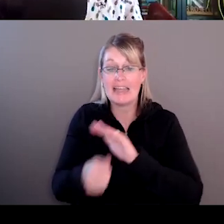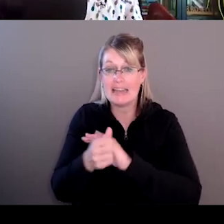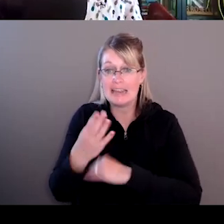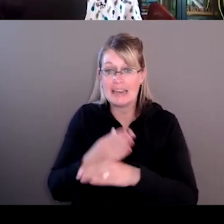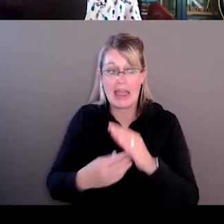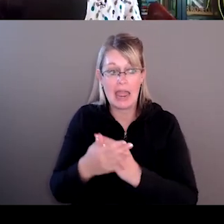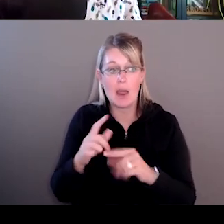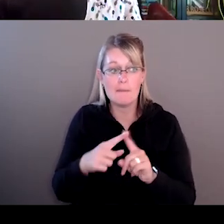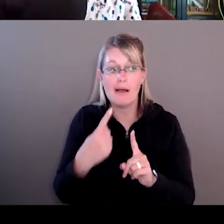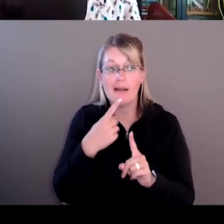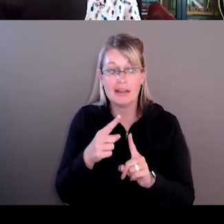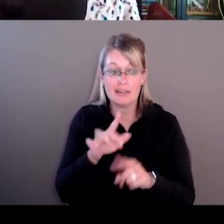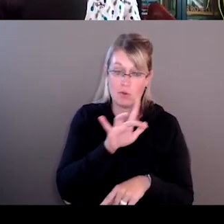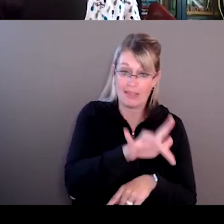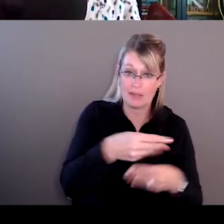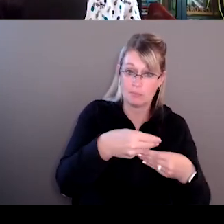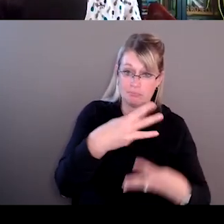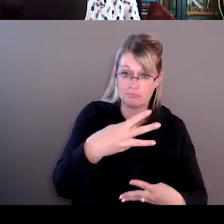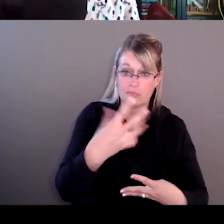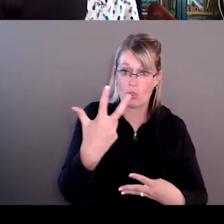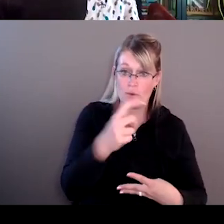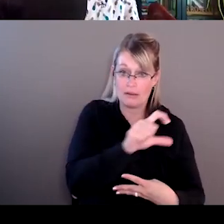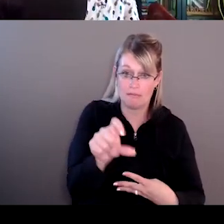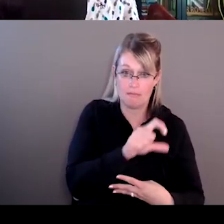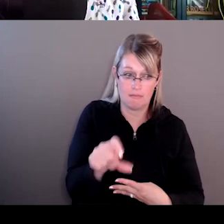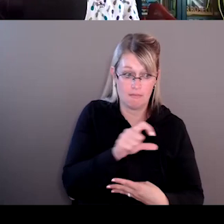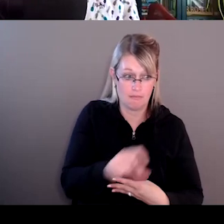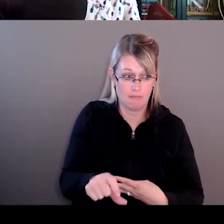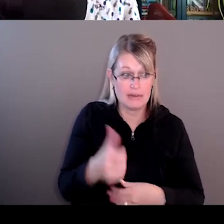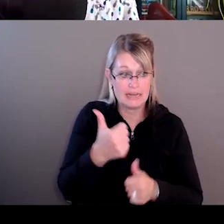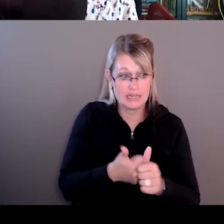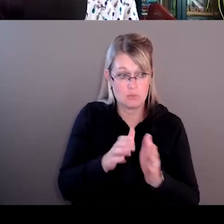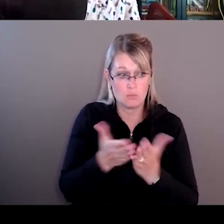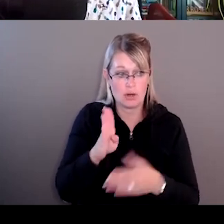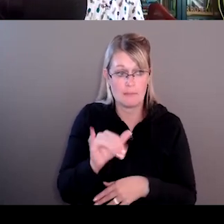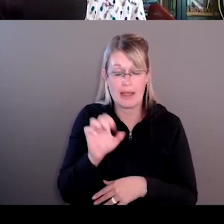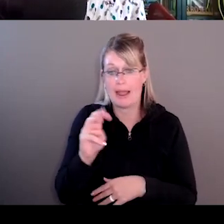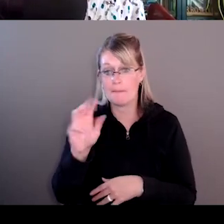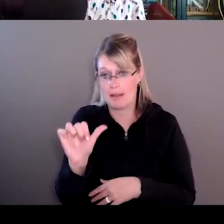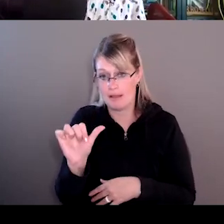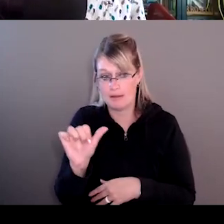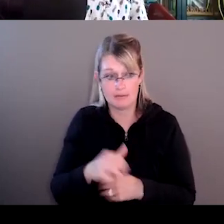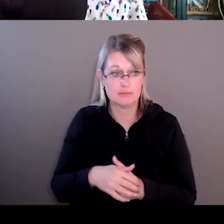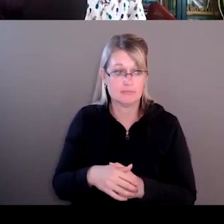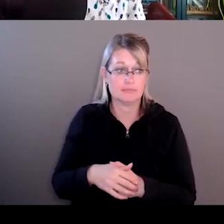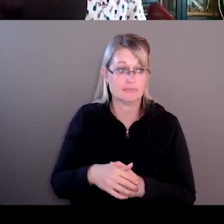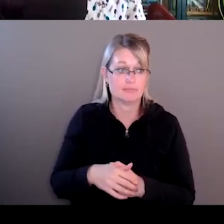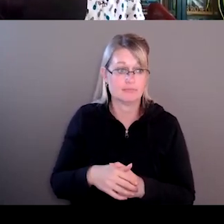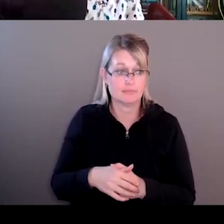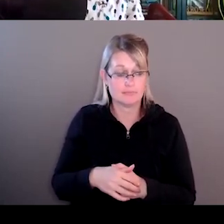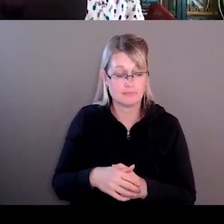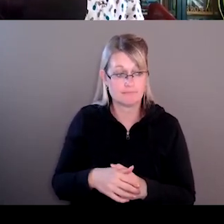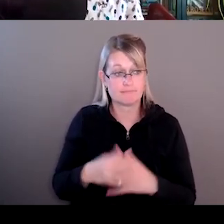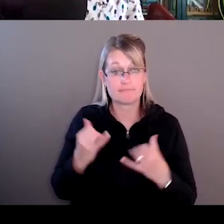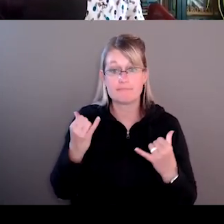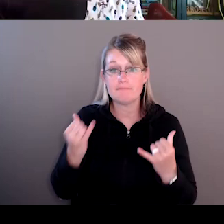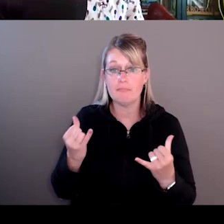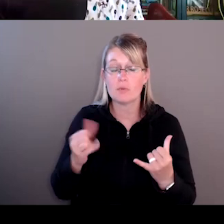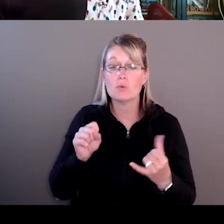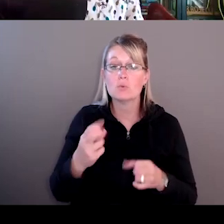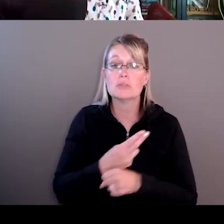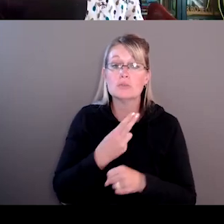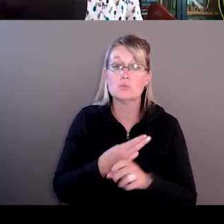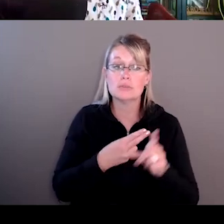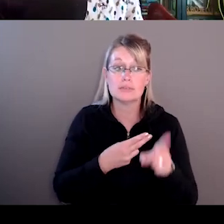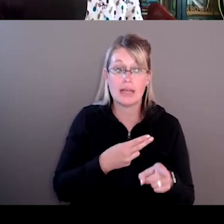and activating it reveals three more rows. Each a book by Emma. Now you can use this to expand more